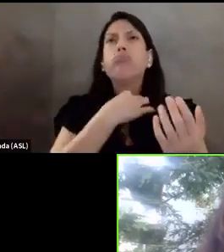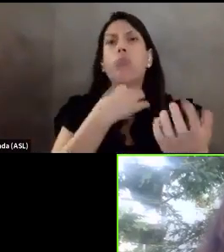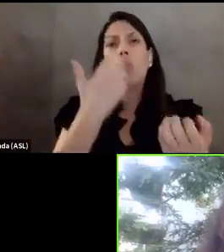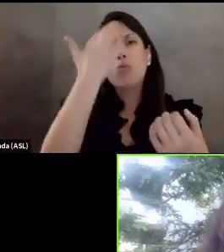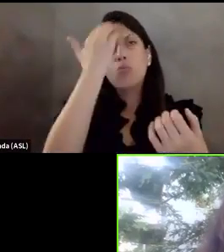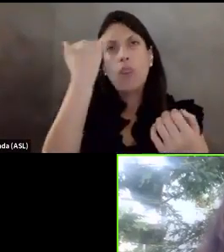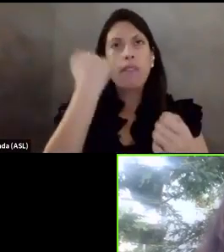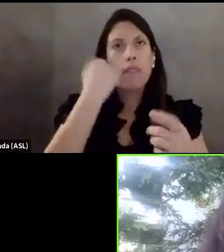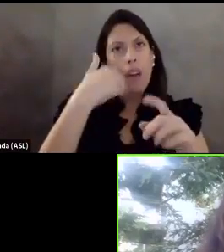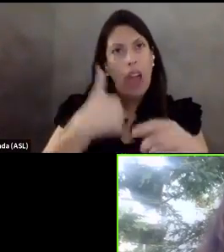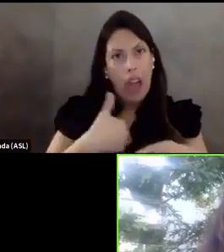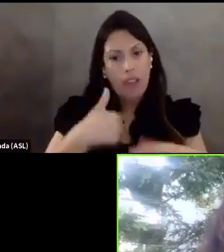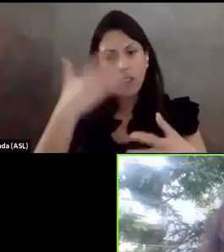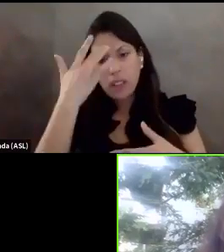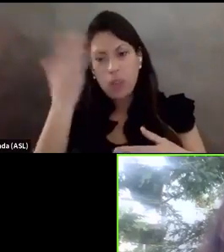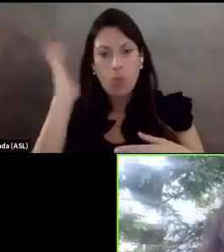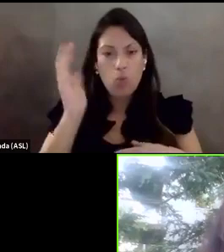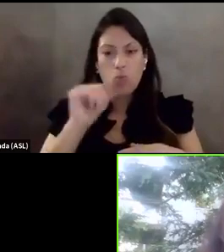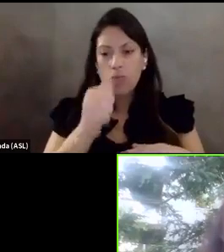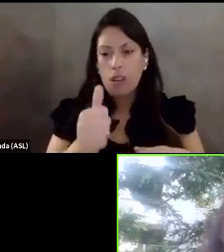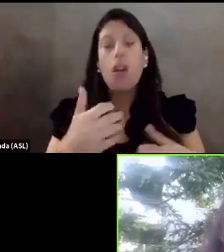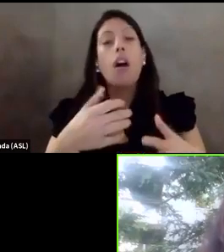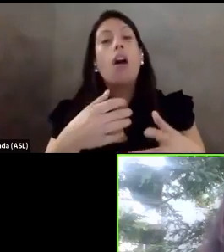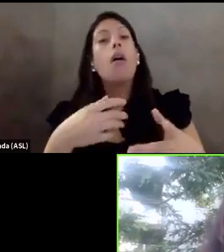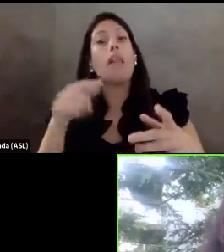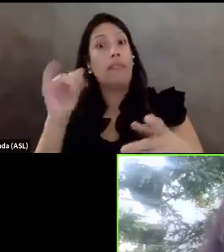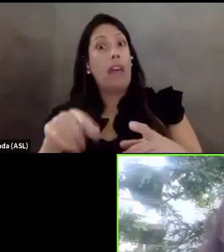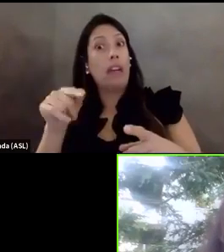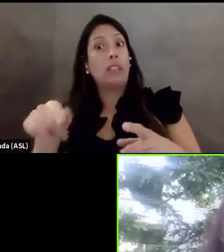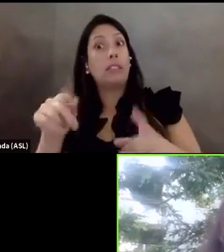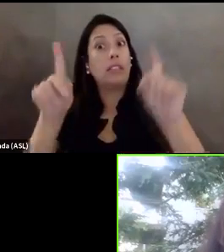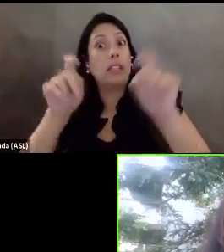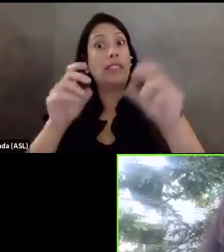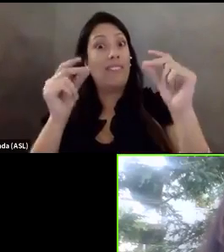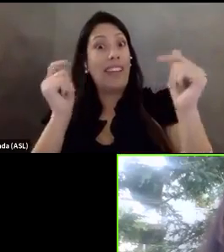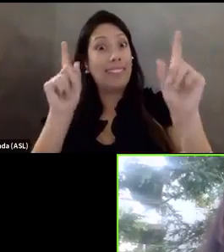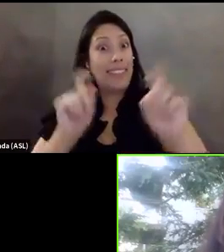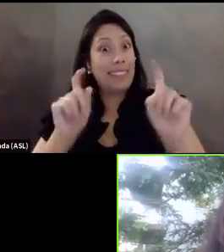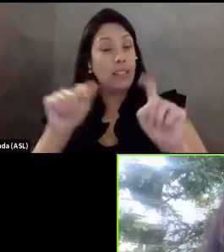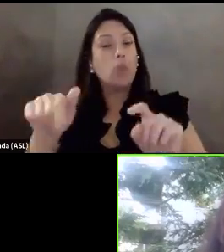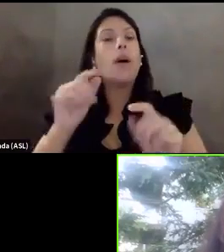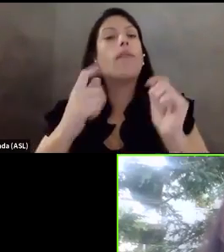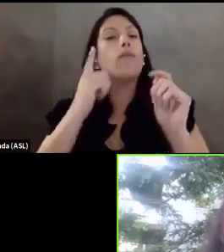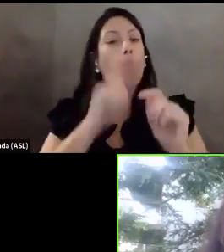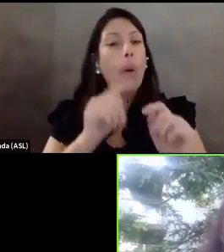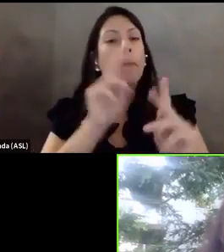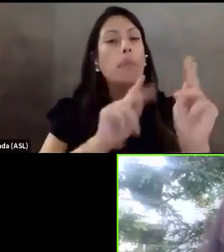So we are going to be distributing these rapid ended in tests to our health care